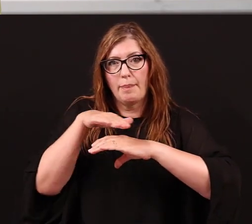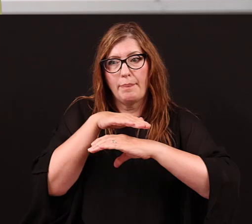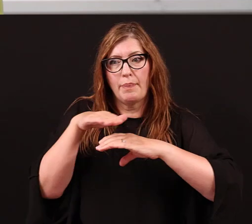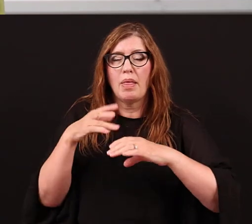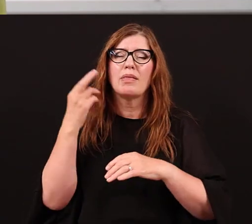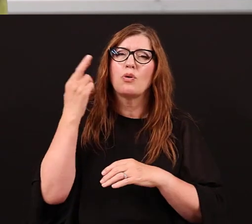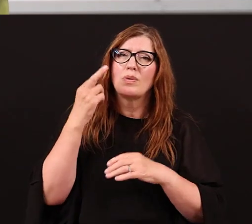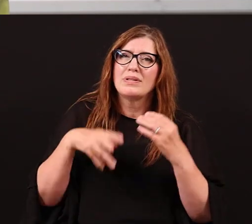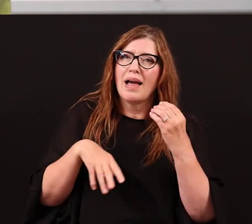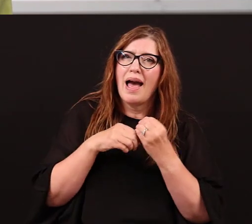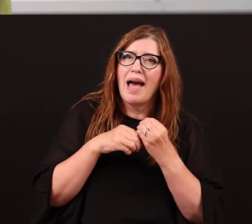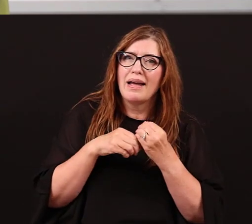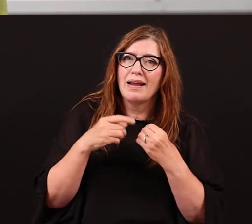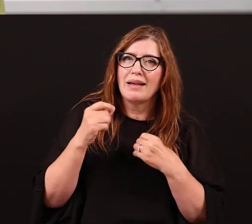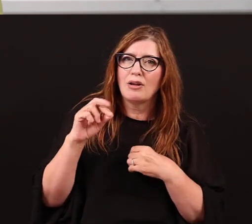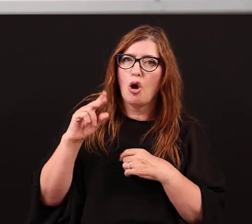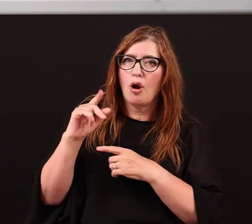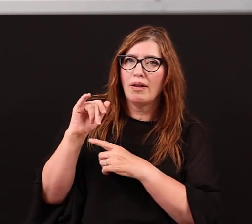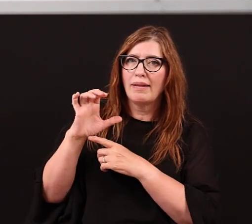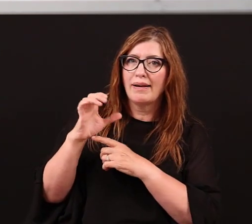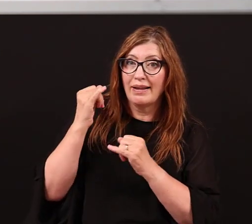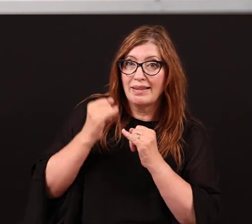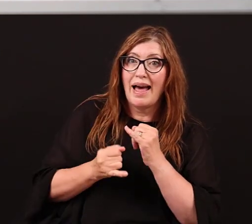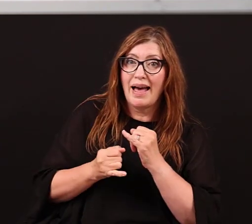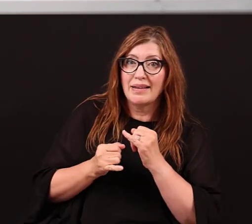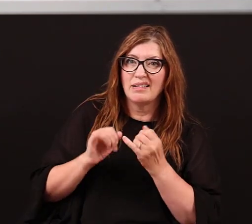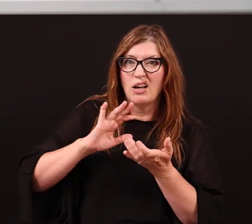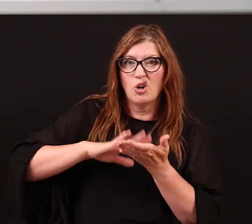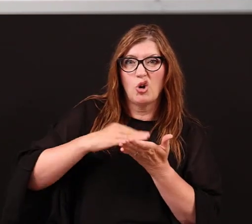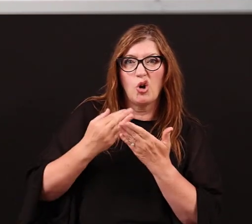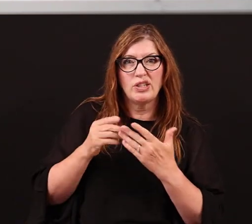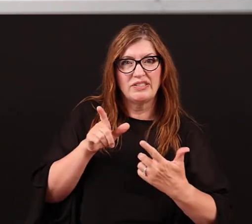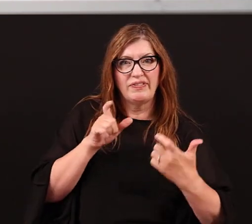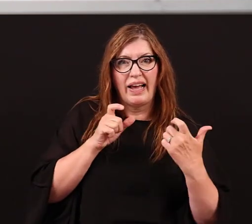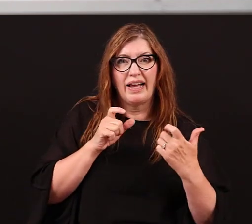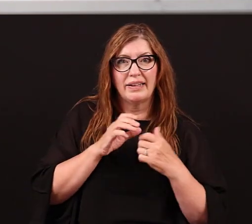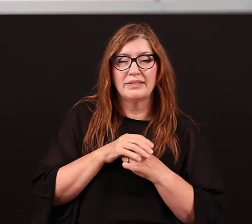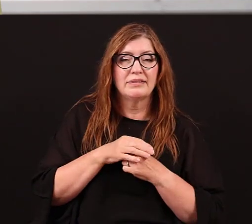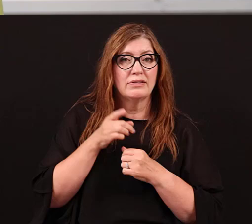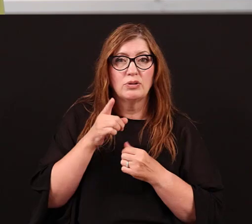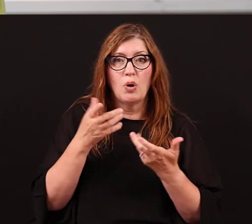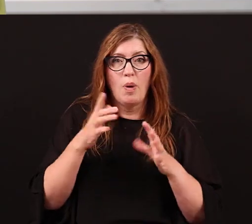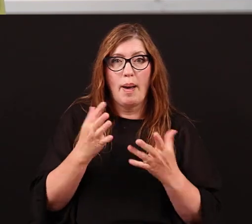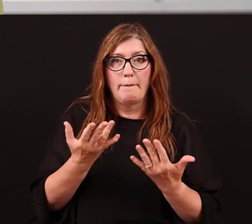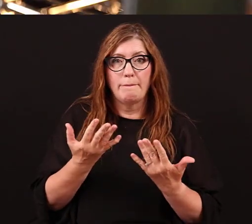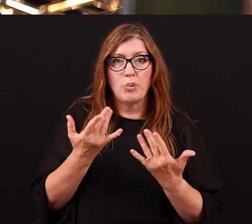The reason I'm adding the garlic last is because the garlic will cook very quickly. We don't want burnt garlic.